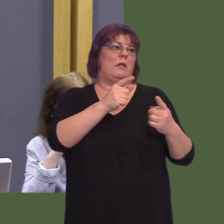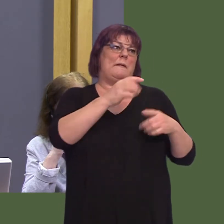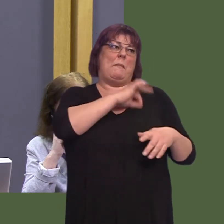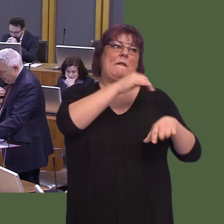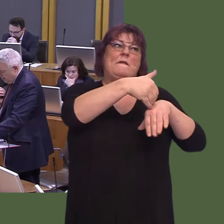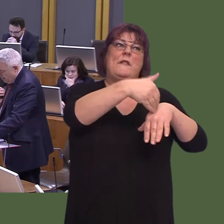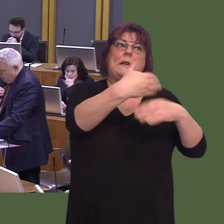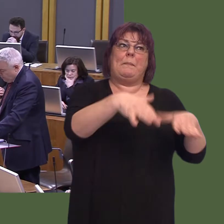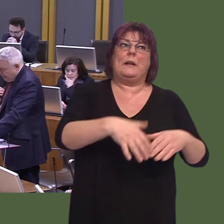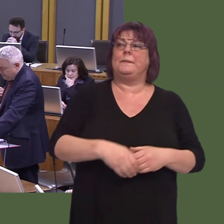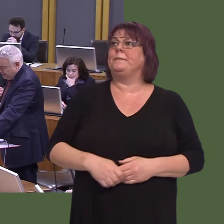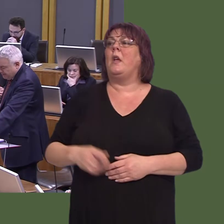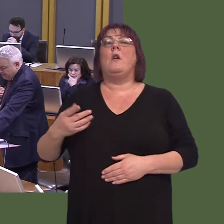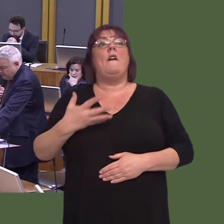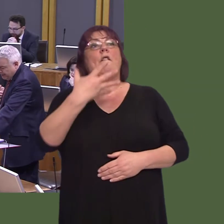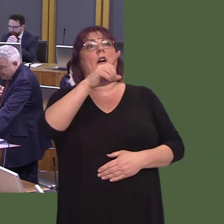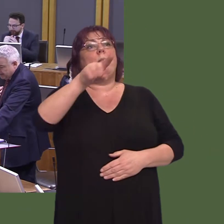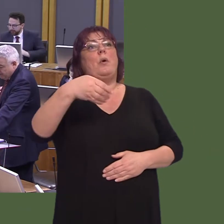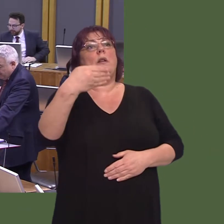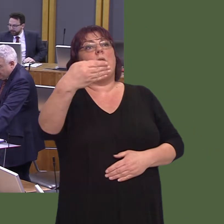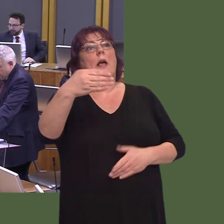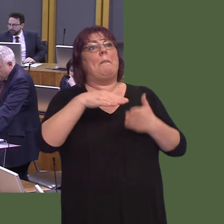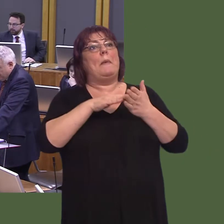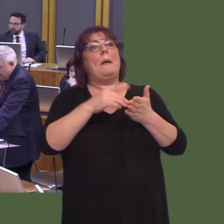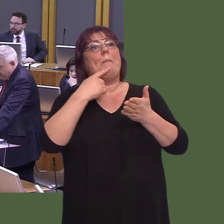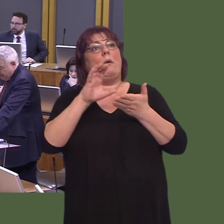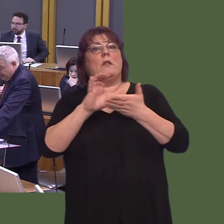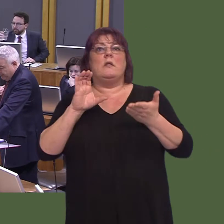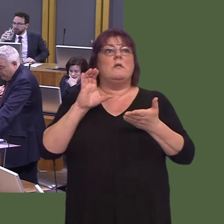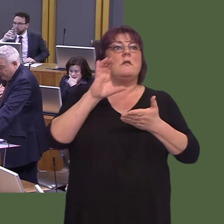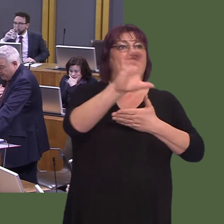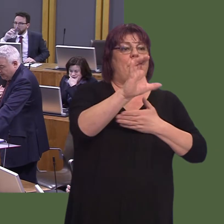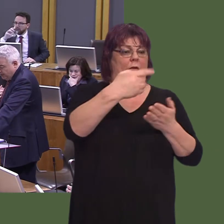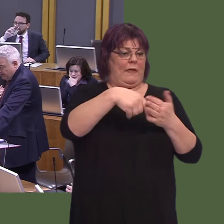Carwyn Jones AM: We have provided £5.97 million of grant funding for this year.